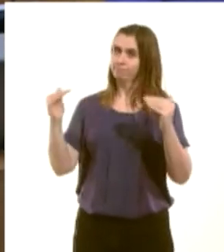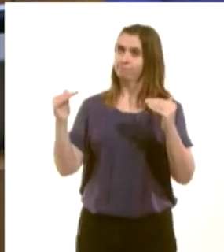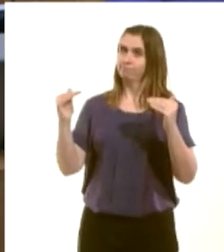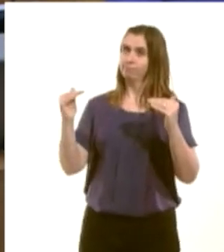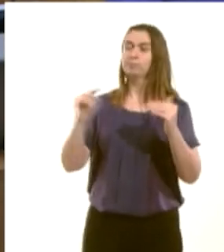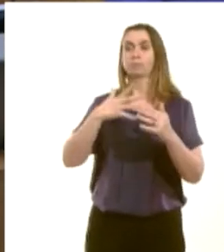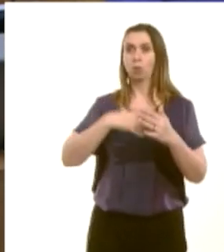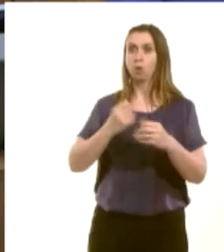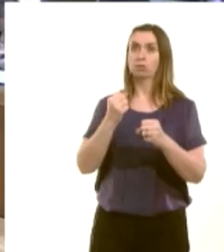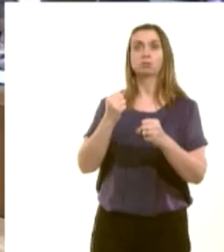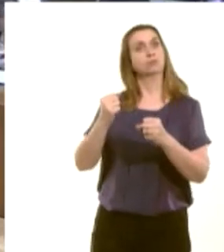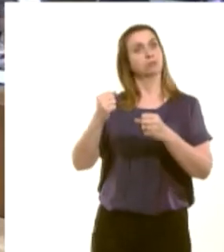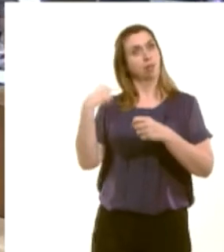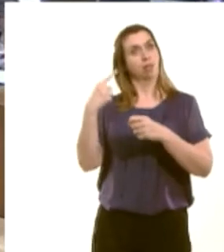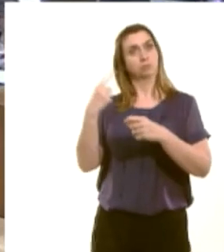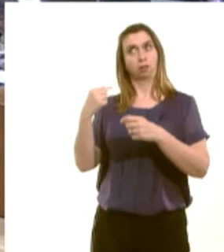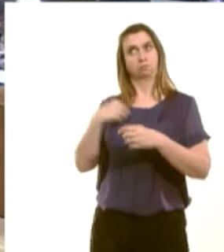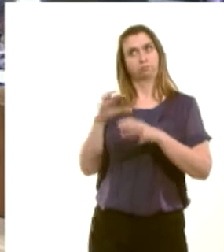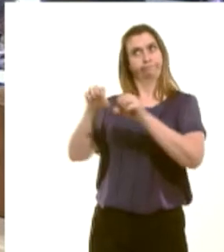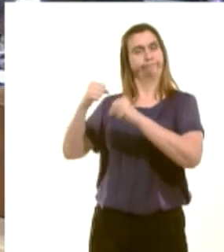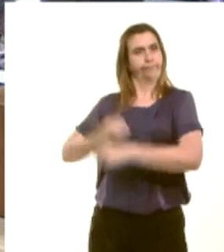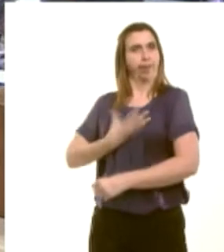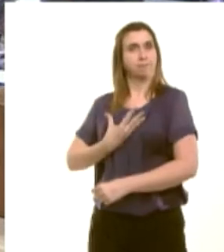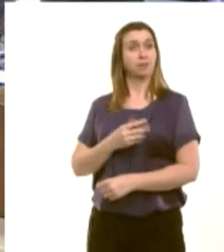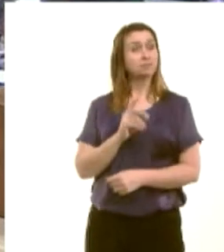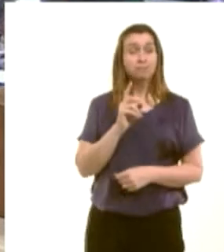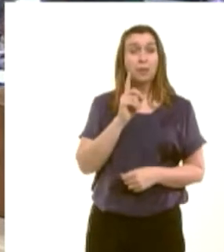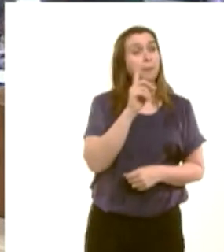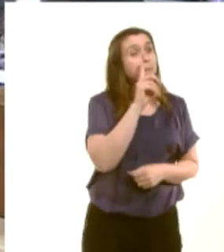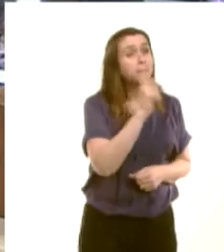a Government in London. Leanne Wood: But youíll change nothing. Some